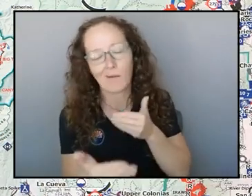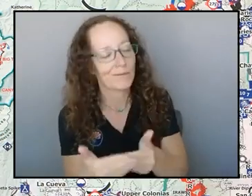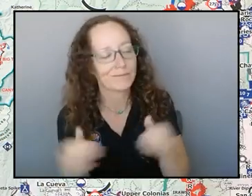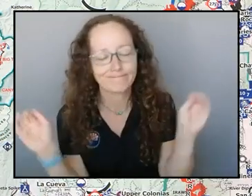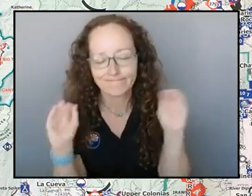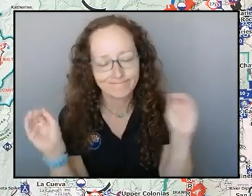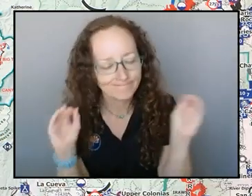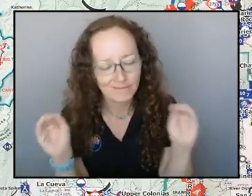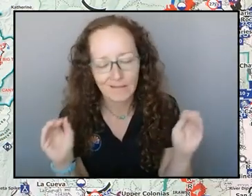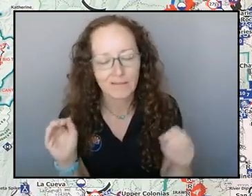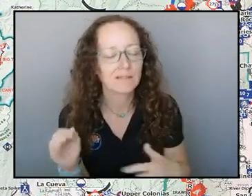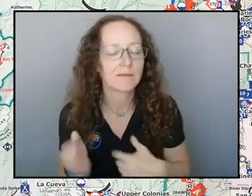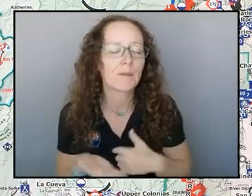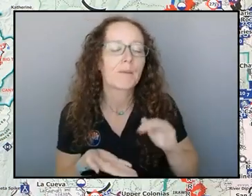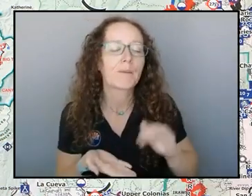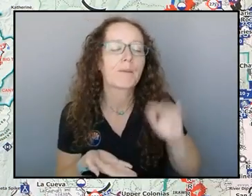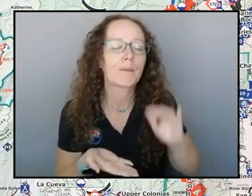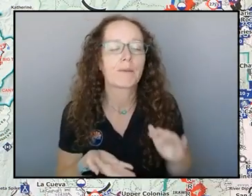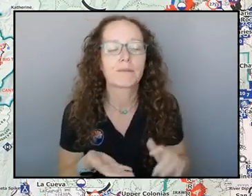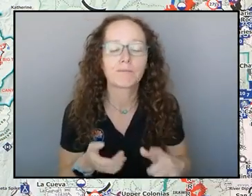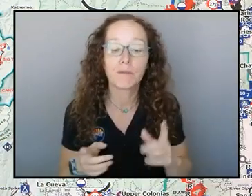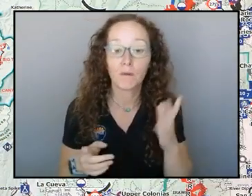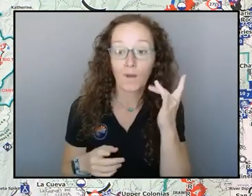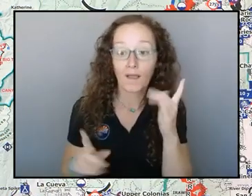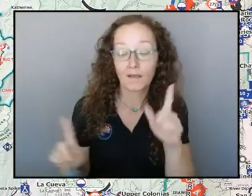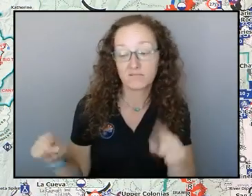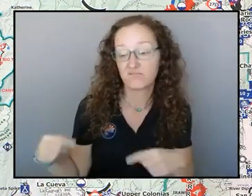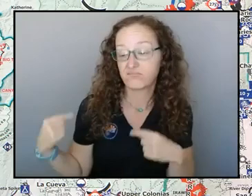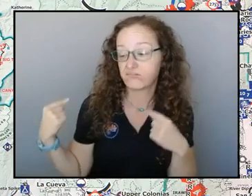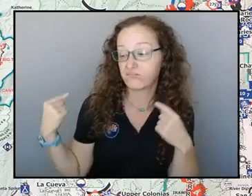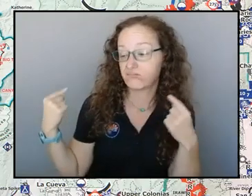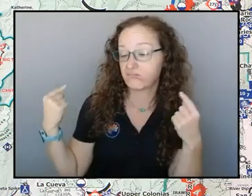in this country, and we need probably more like 1/4 to